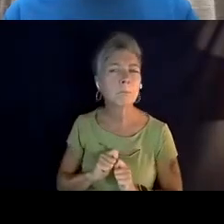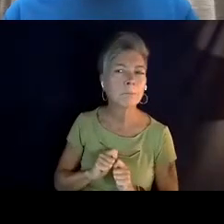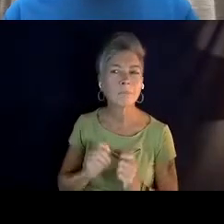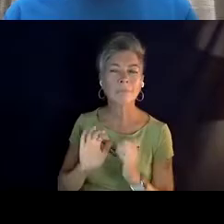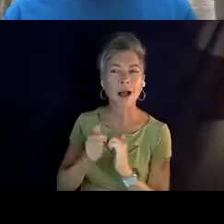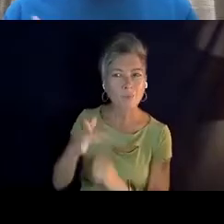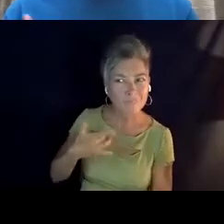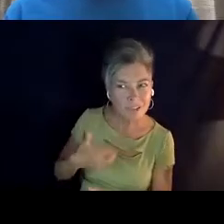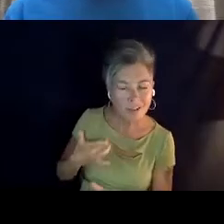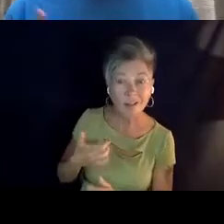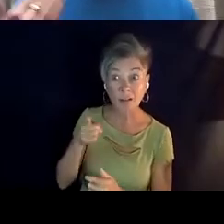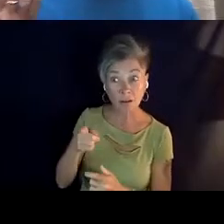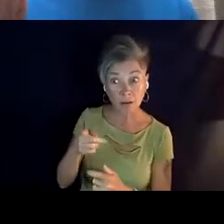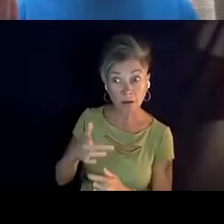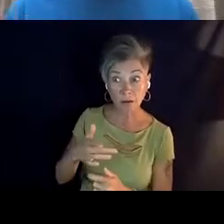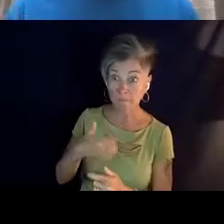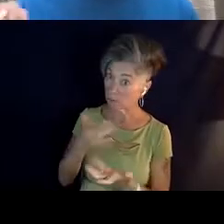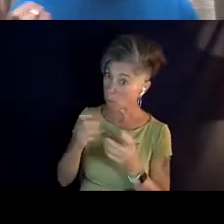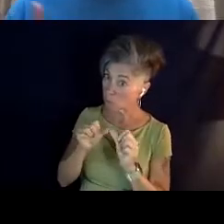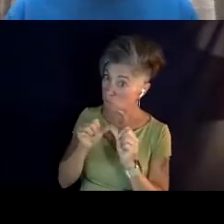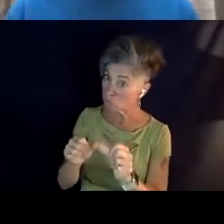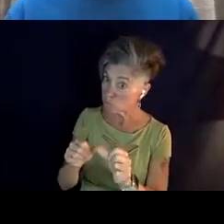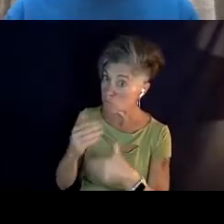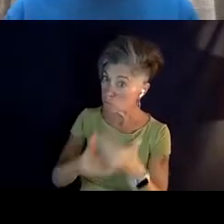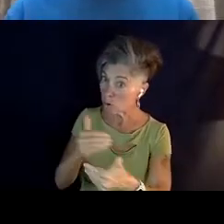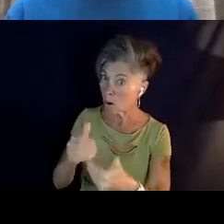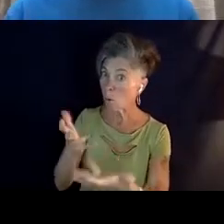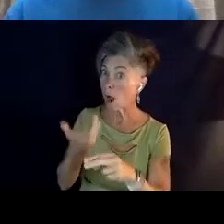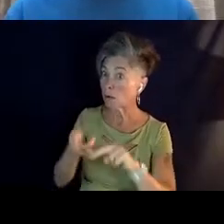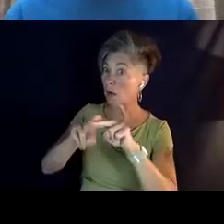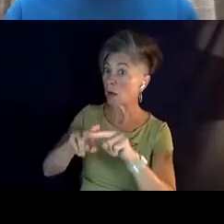for you or can we increase that dose or how do you feel about that?"